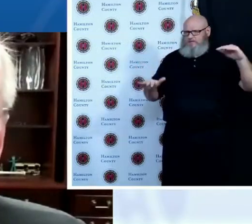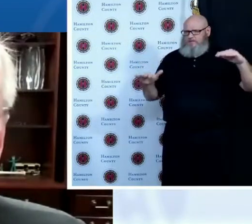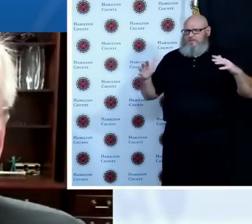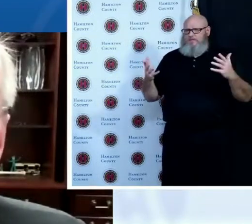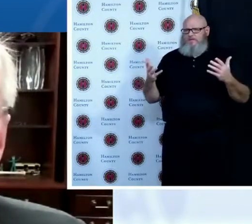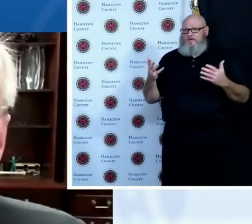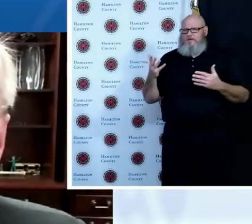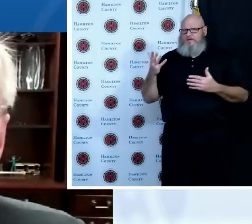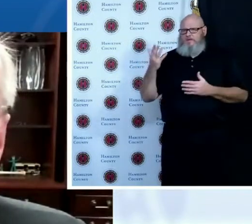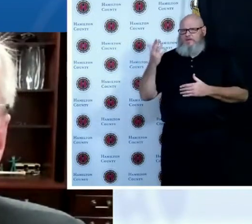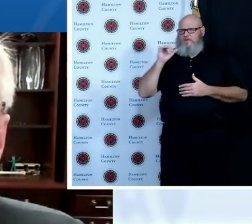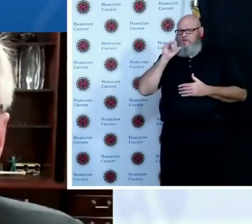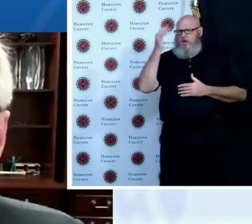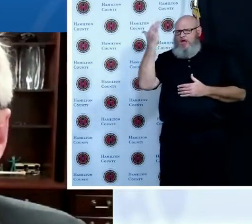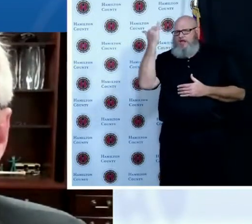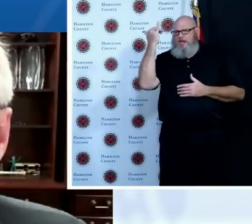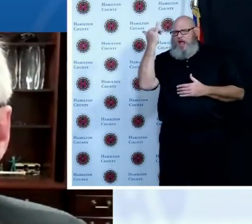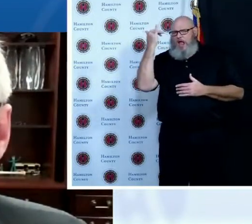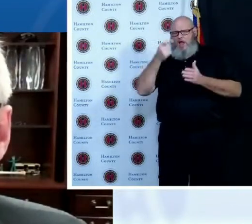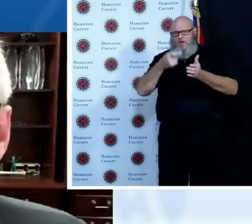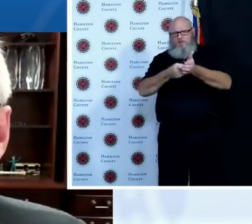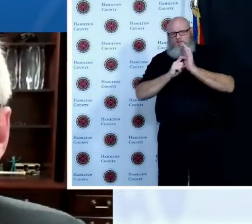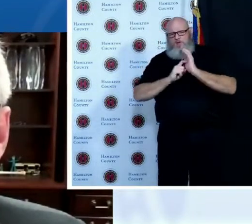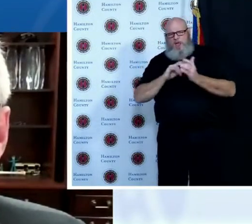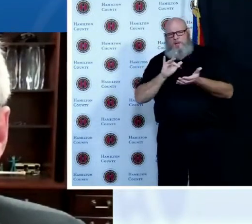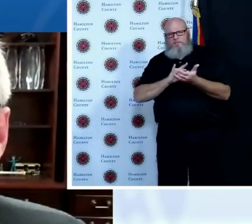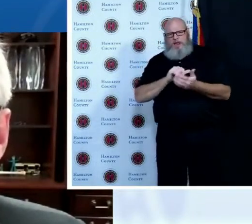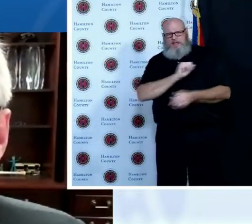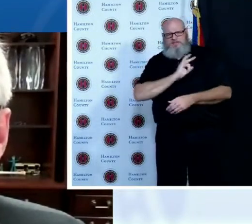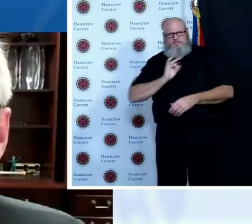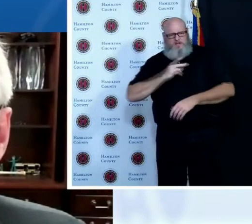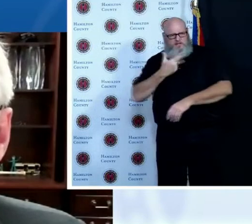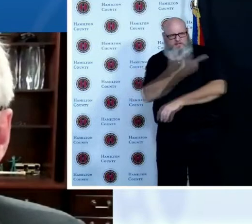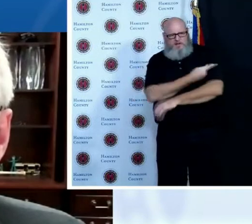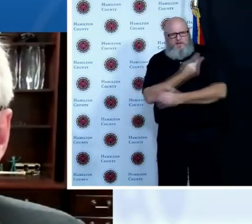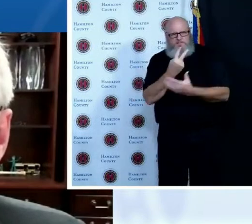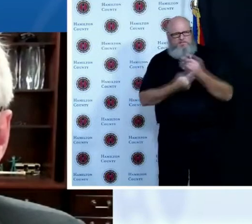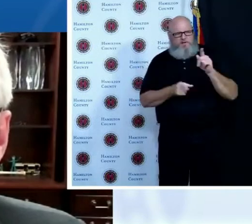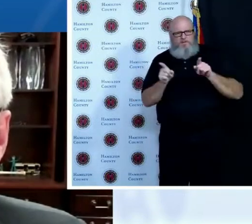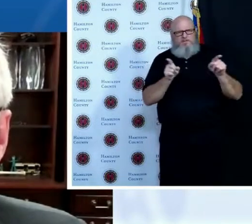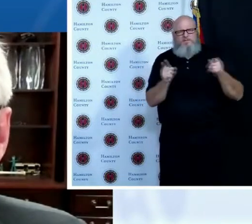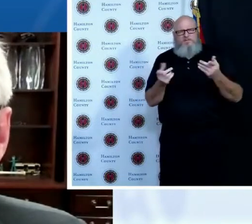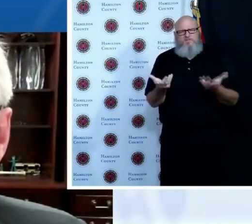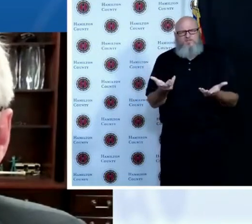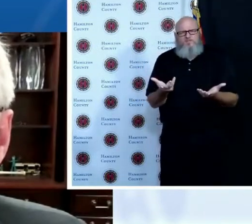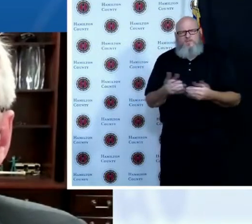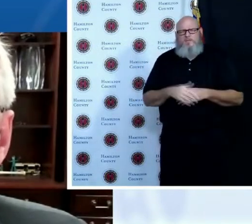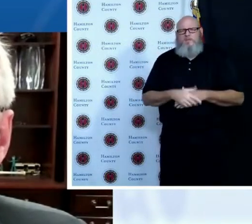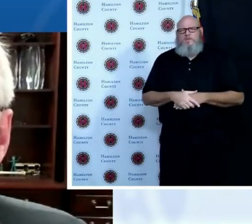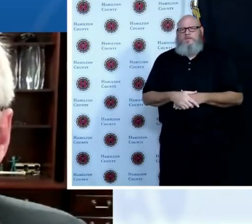you know and a lot of it has to do I would tell you is that we're still working under an EOA and